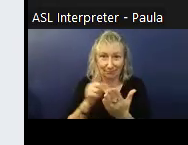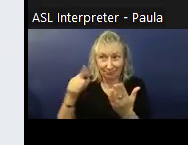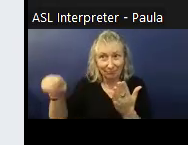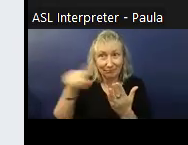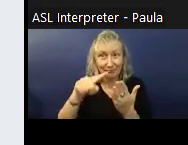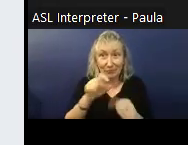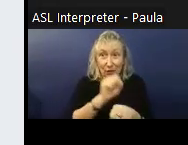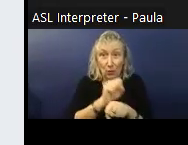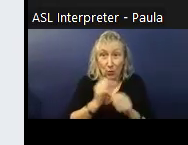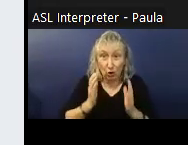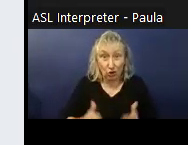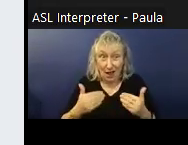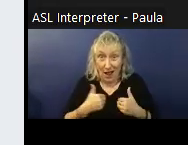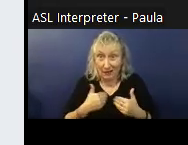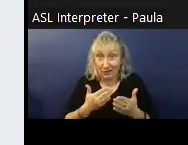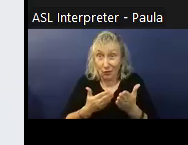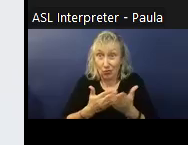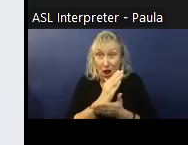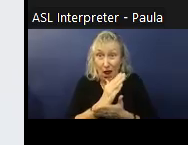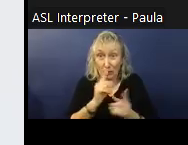representation during the investigation.